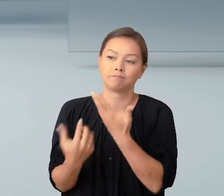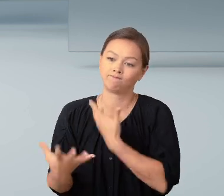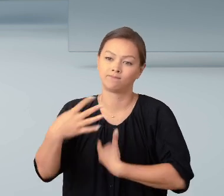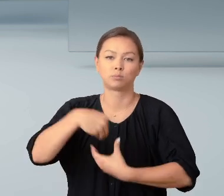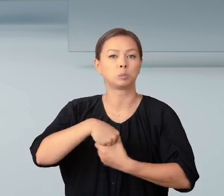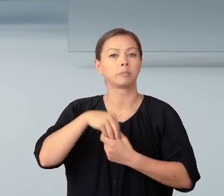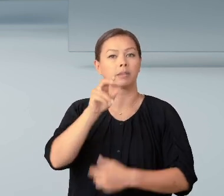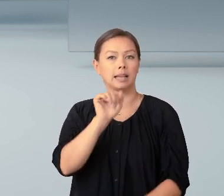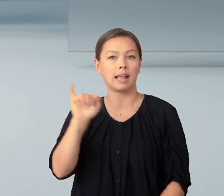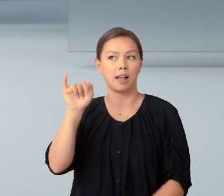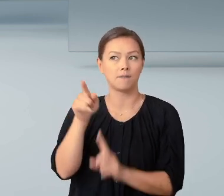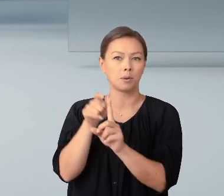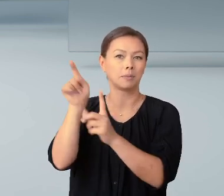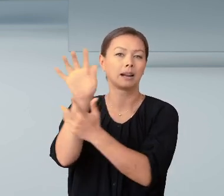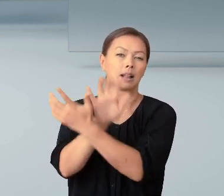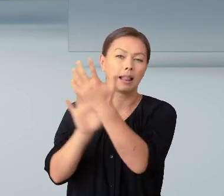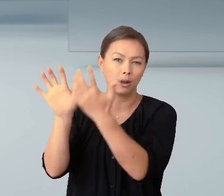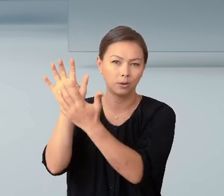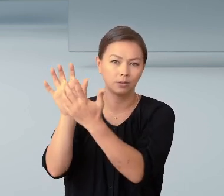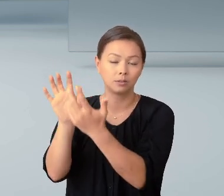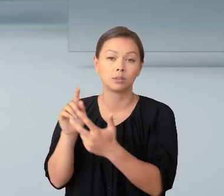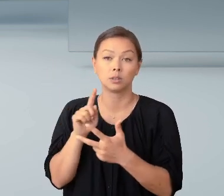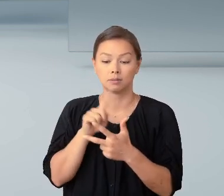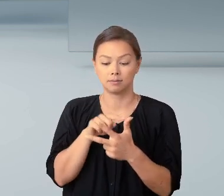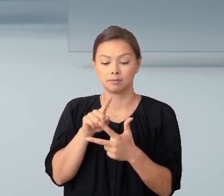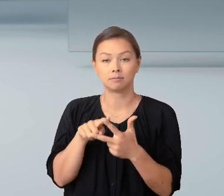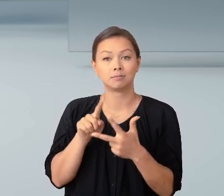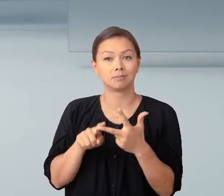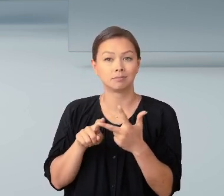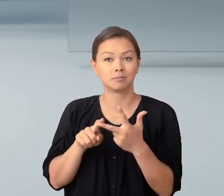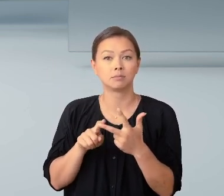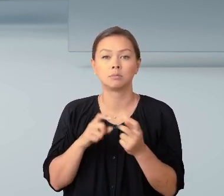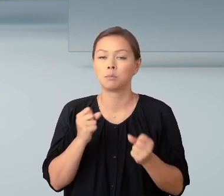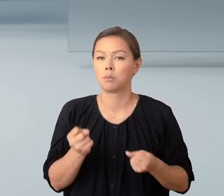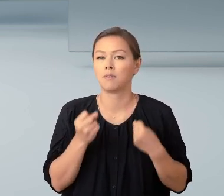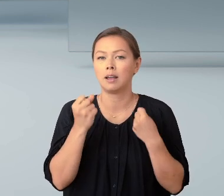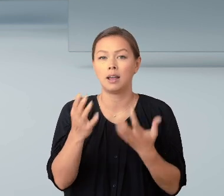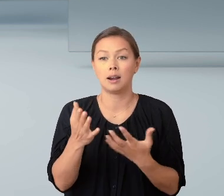of AI and the cloud, right? So AIM is a campaign that offers